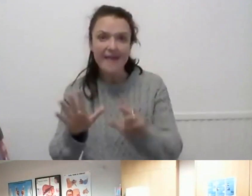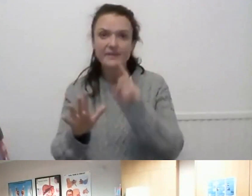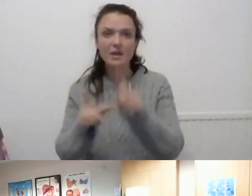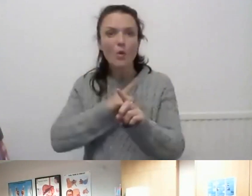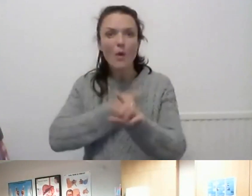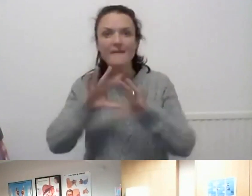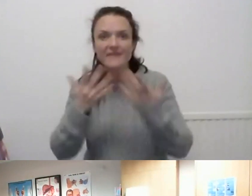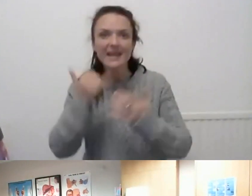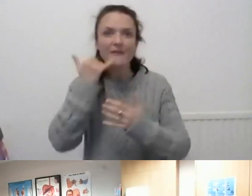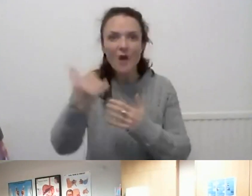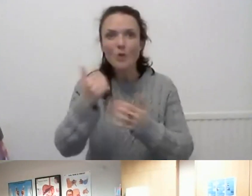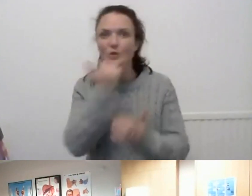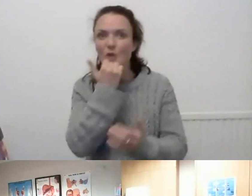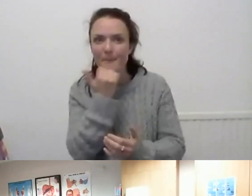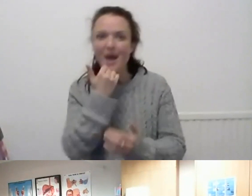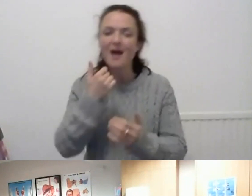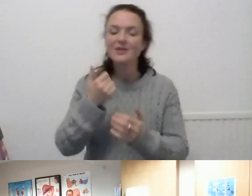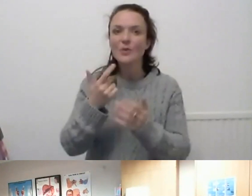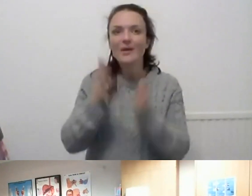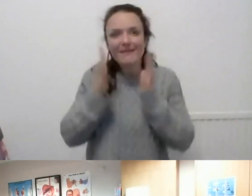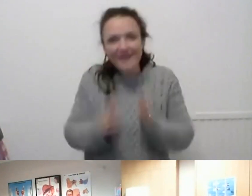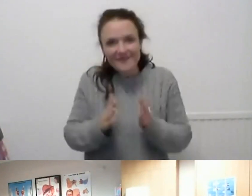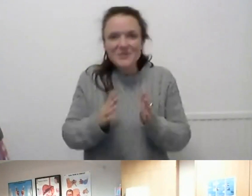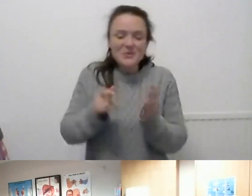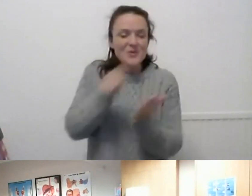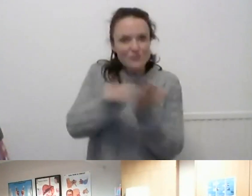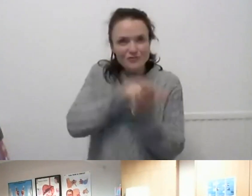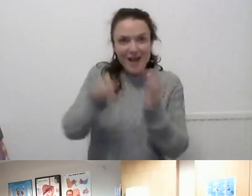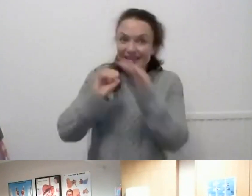writing to them and actually saying, could you please get in touch with us because we've got a